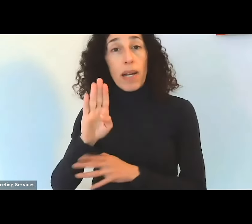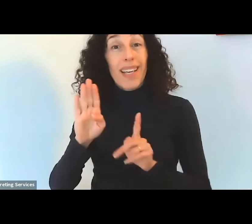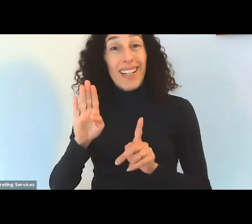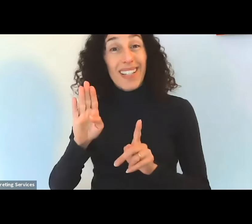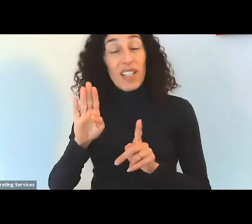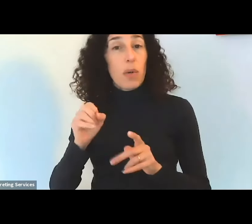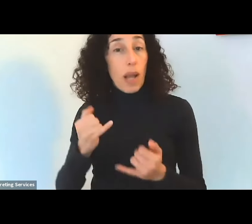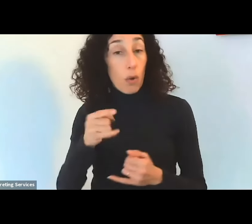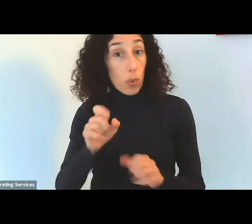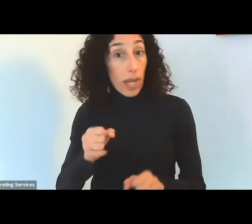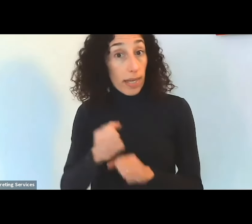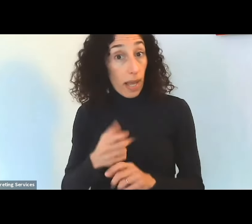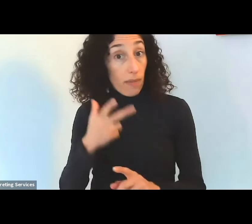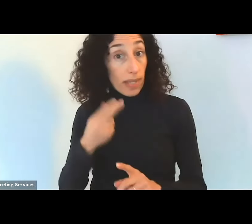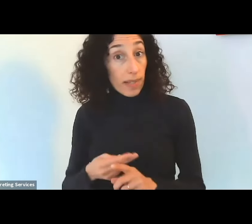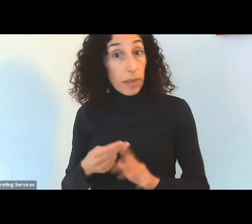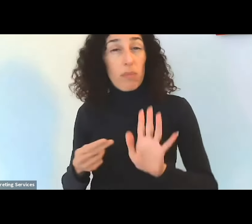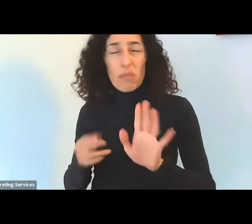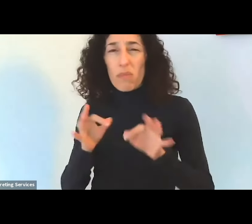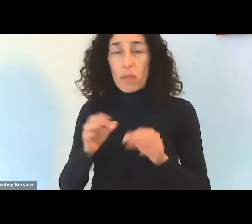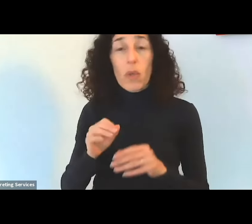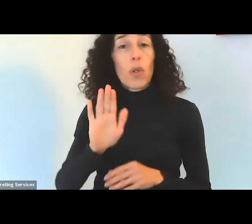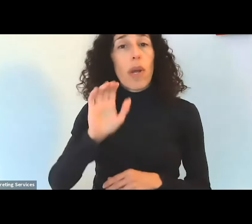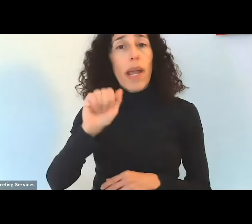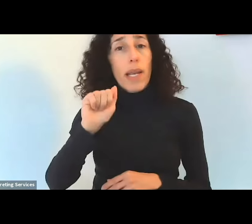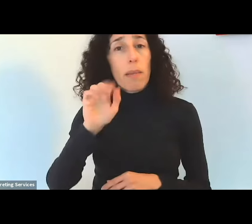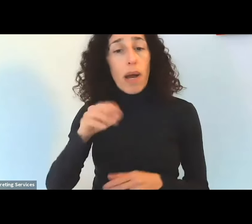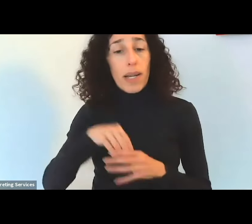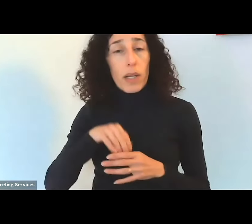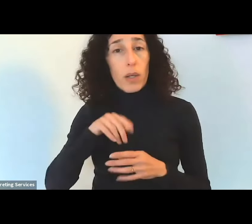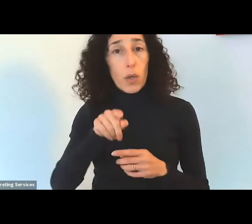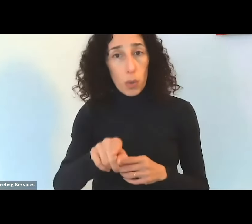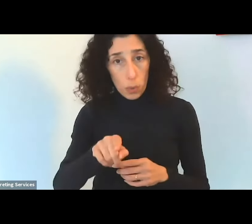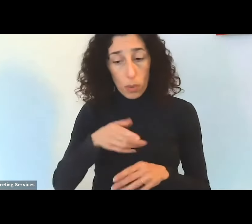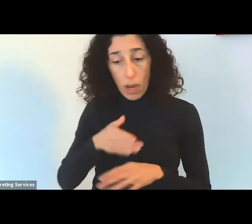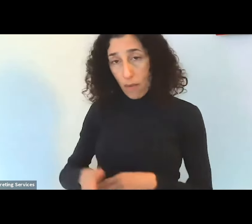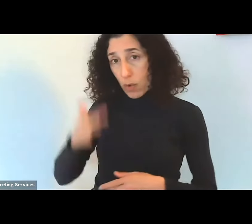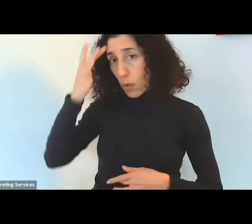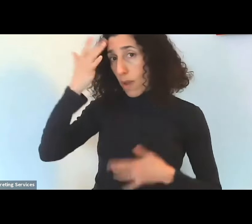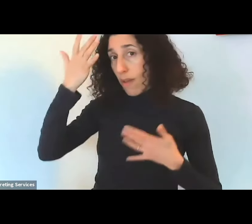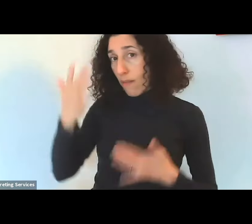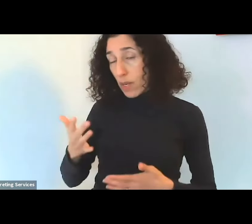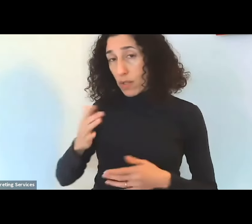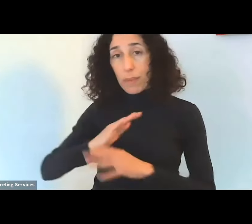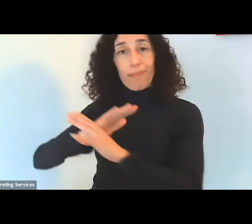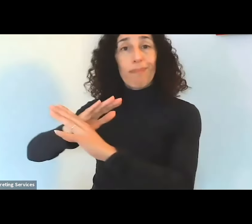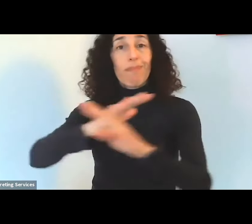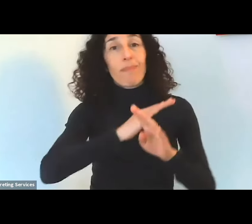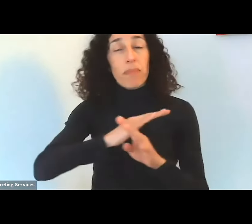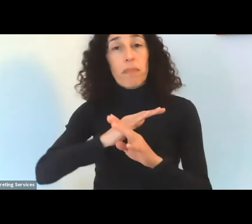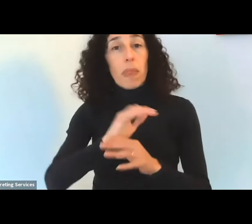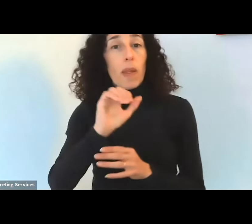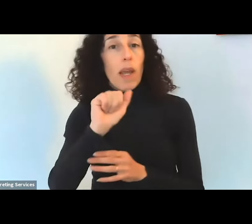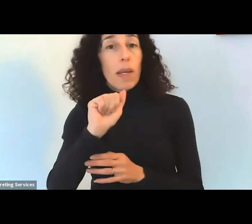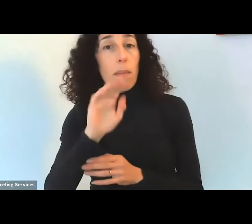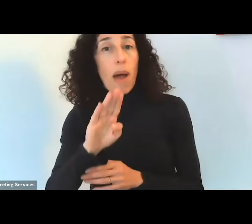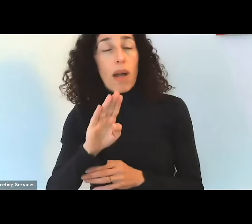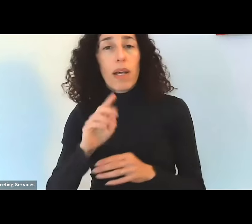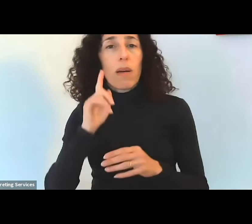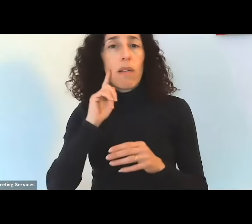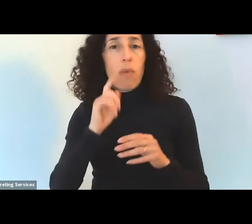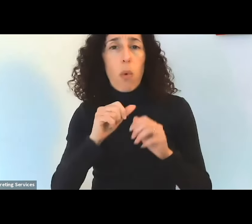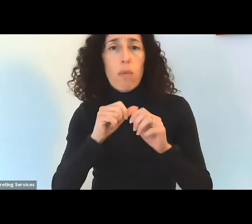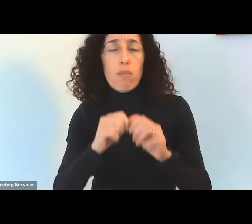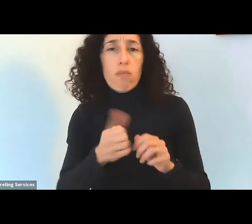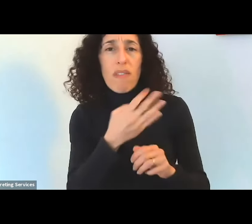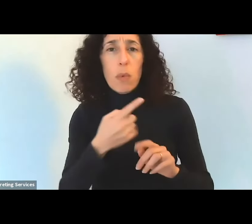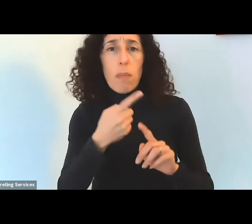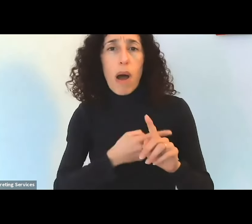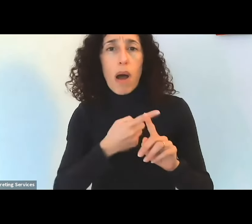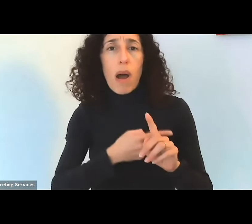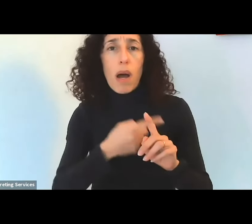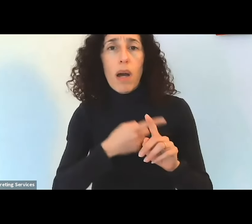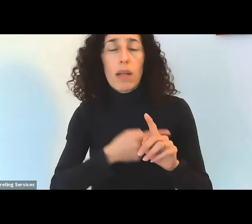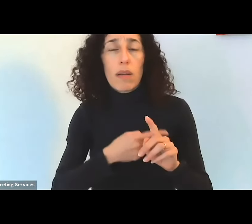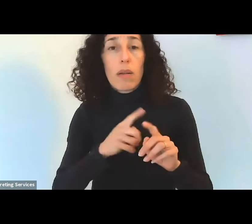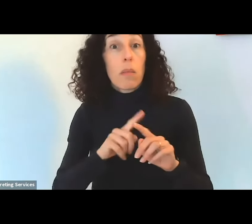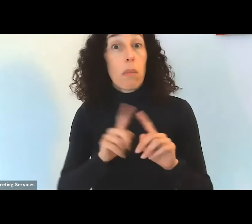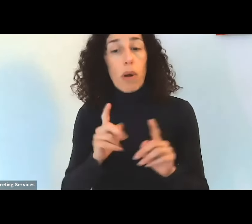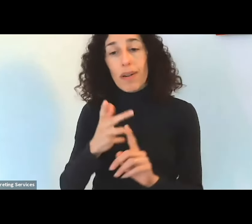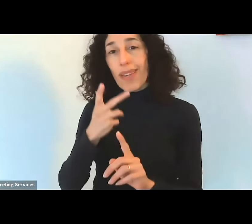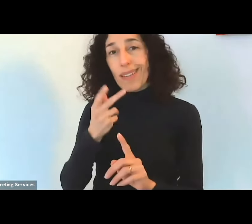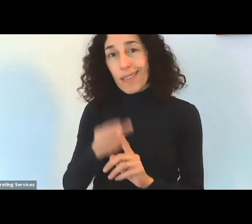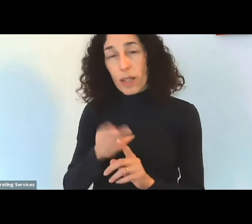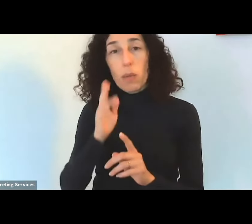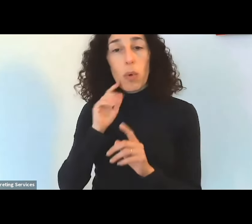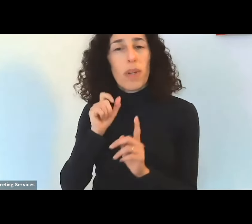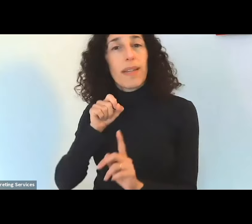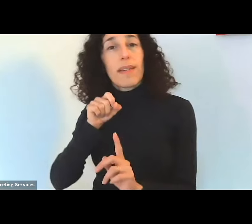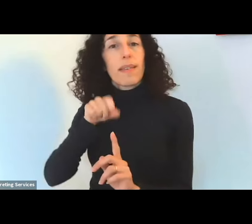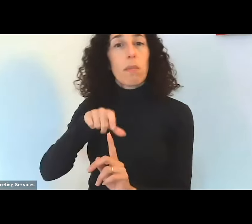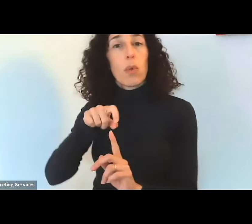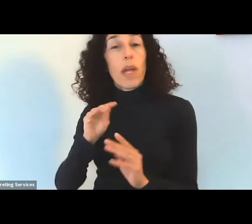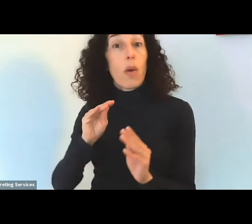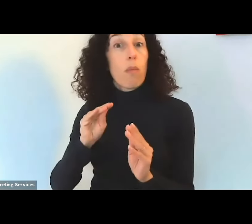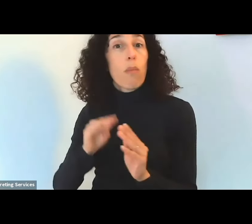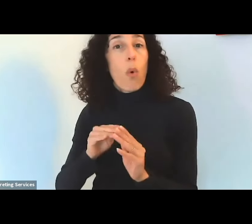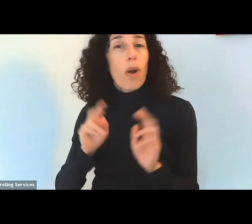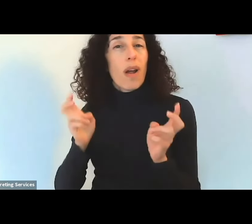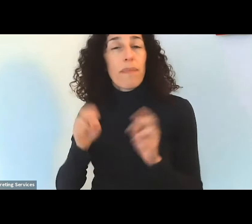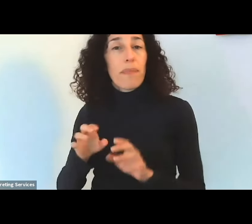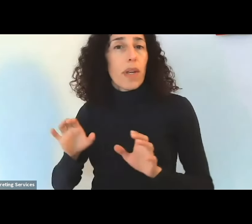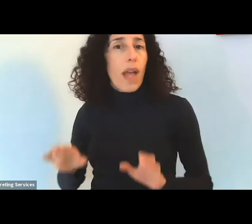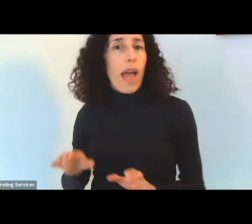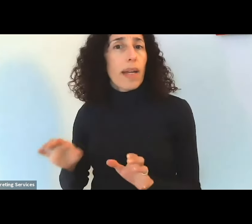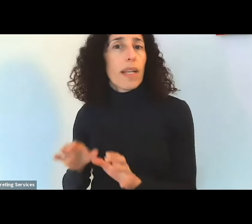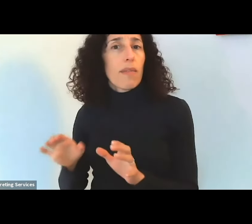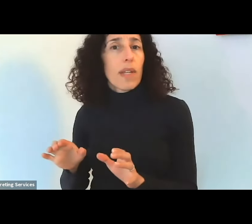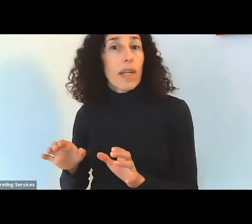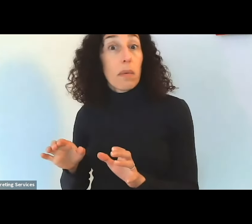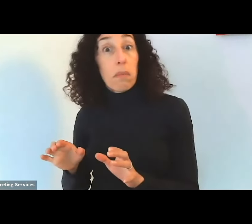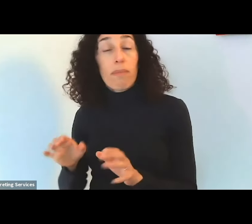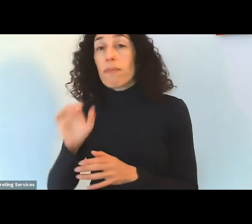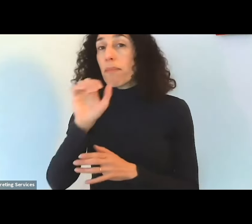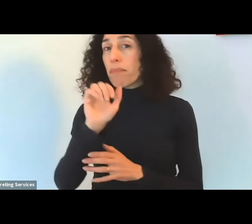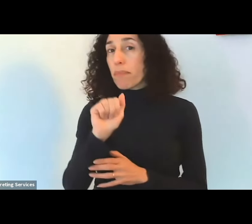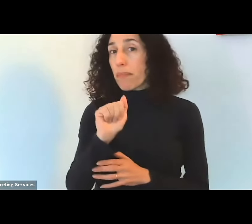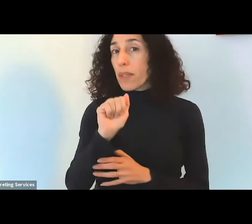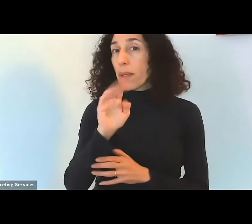If you had COVID before, you have antibodies that last for about 90 days. So you will still require two doses based on the recommendation that's we have now. The recommendation has not yet been changed. So even though you had COVID before, you will have antibodies, but these antibodies tend to go down over time. And the vaccine tend to simulate more long-lasting antibodies.